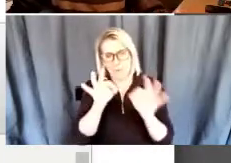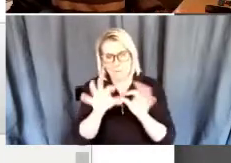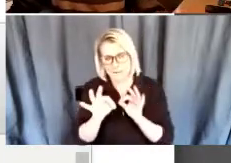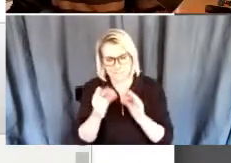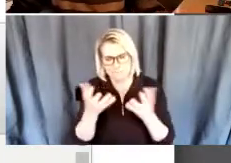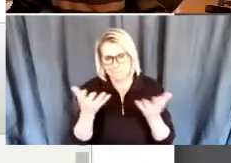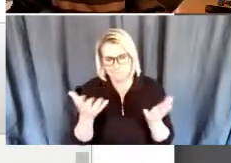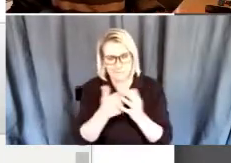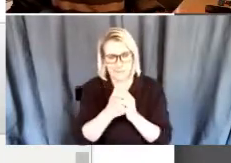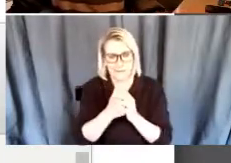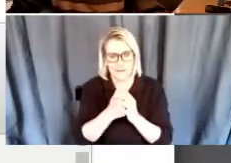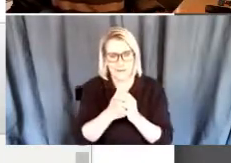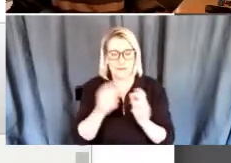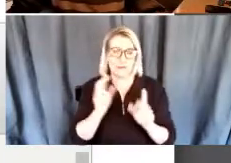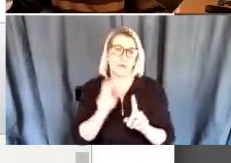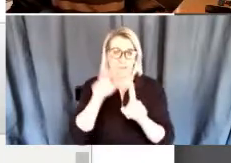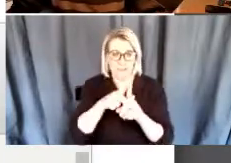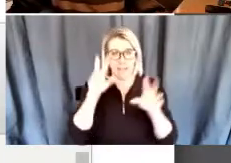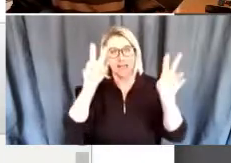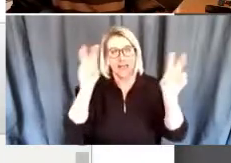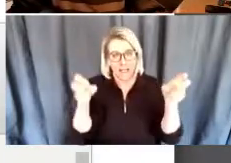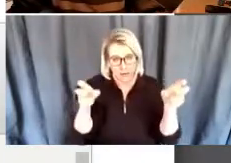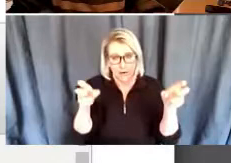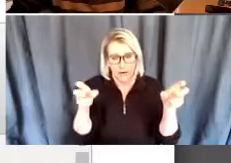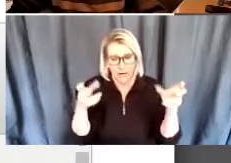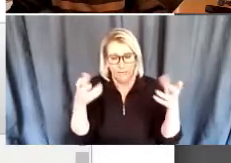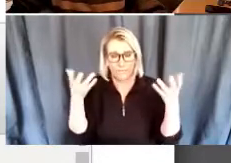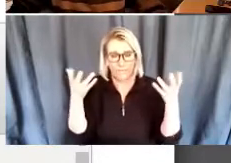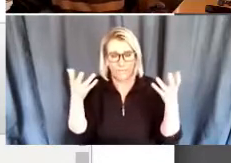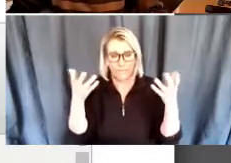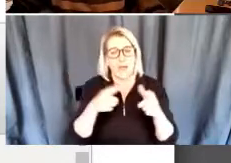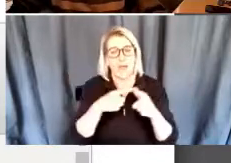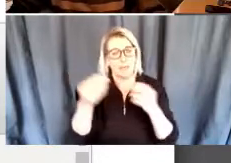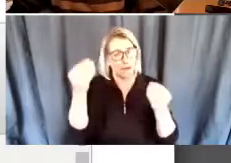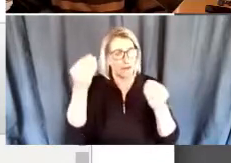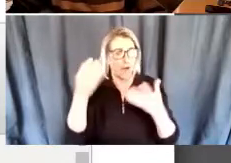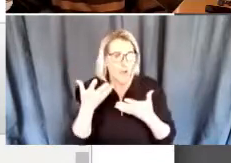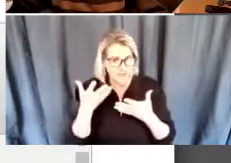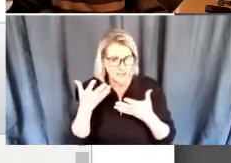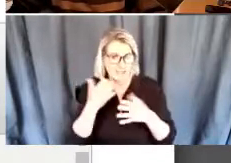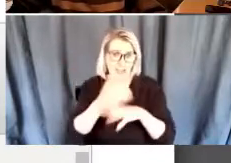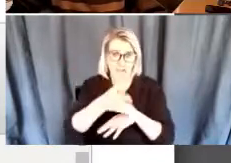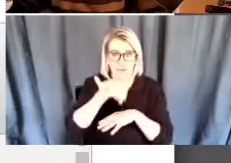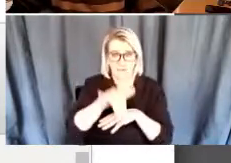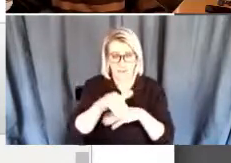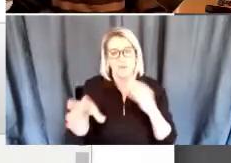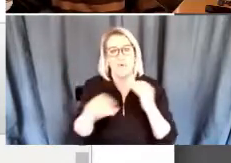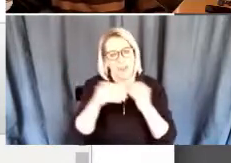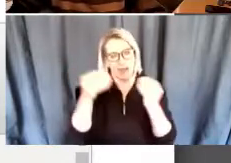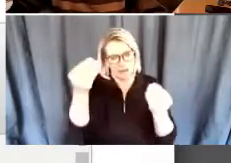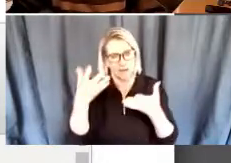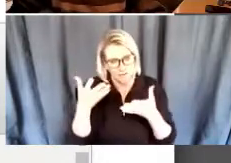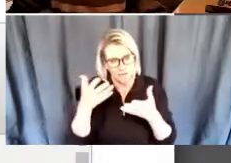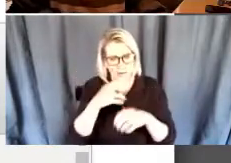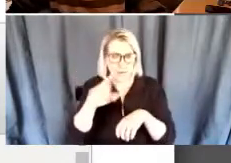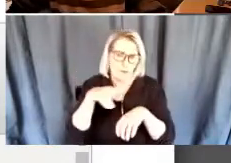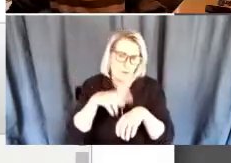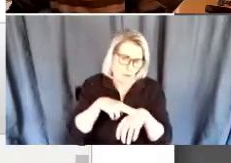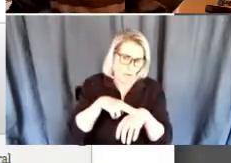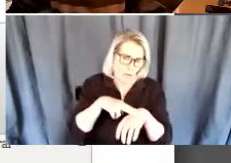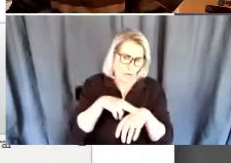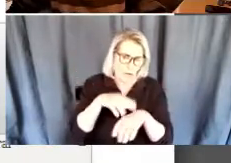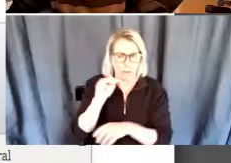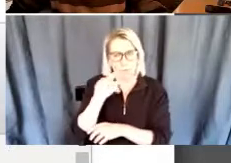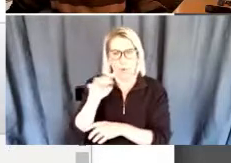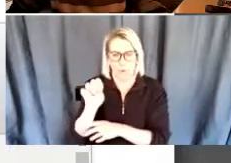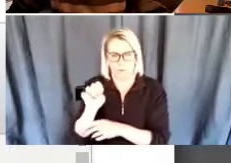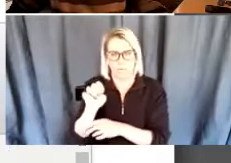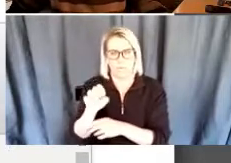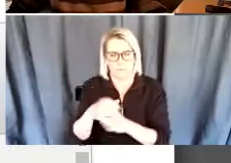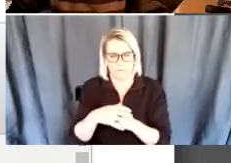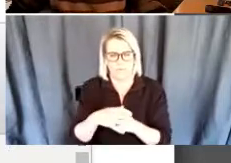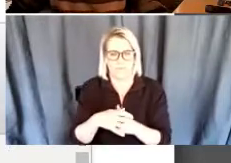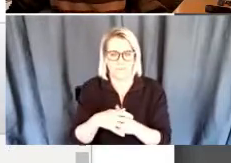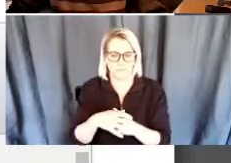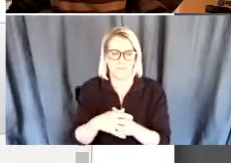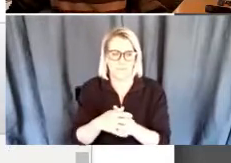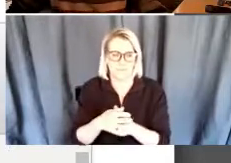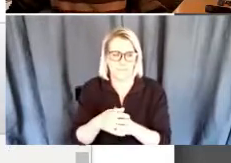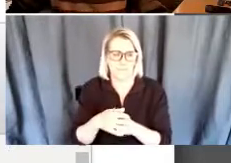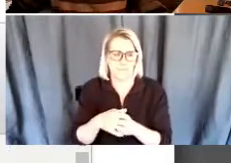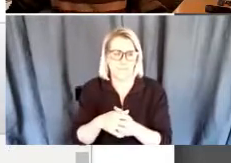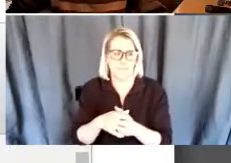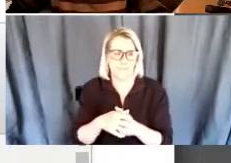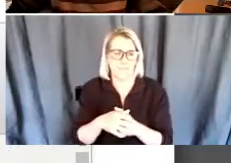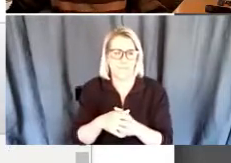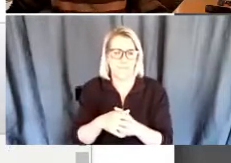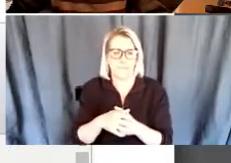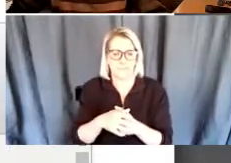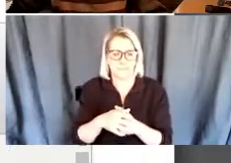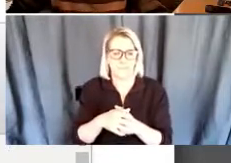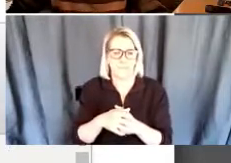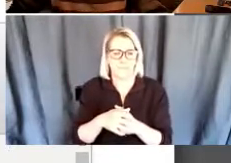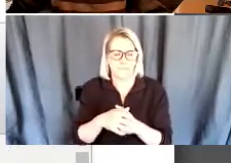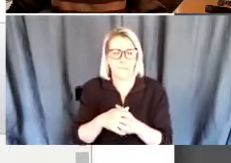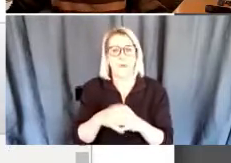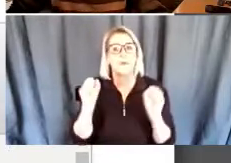a header and the contents and after that you add the contents in a normal mode. This is